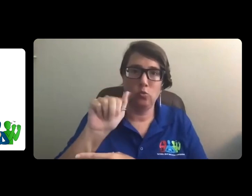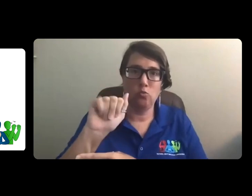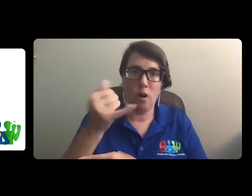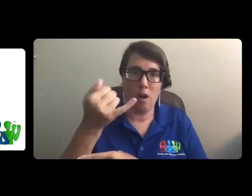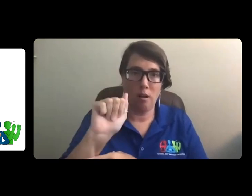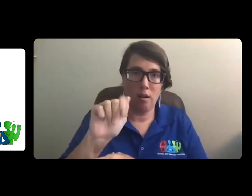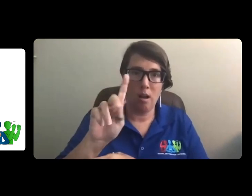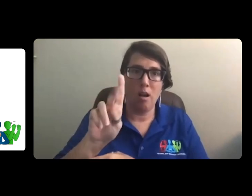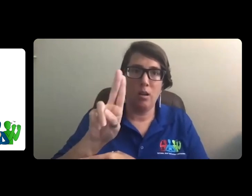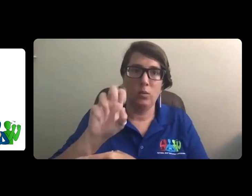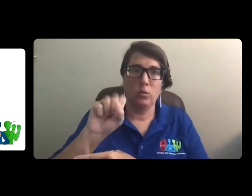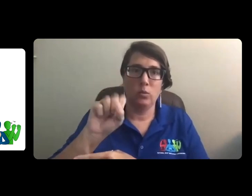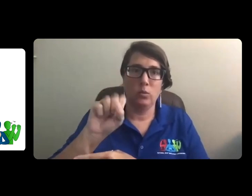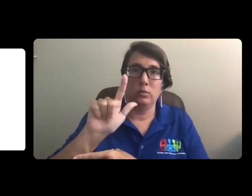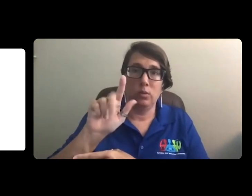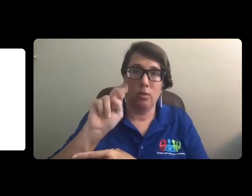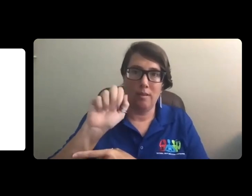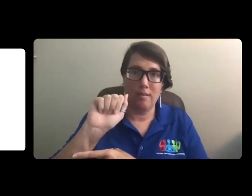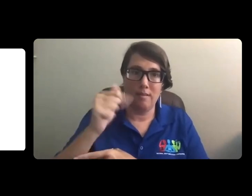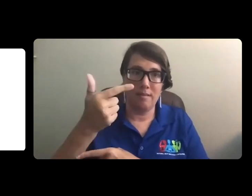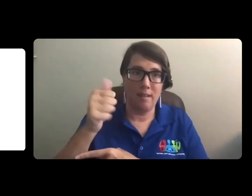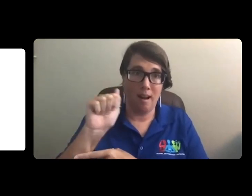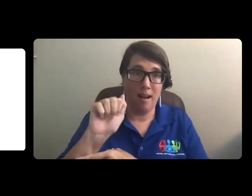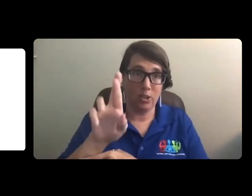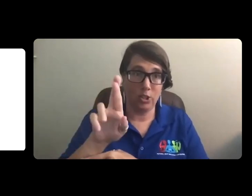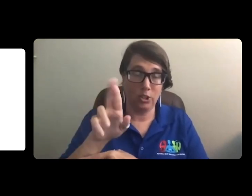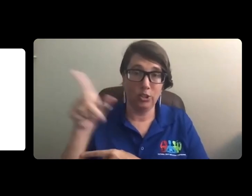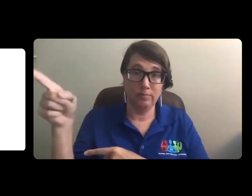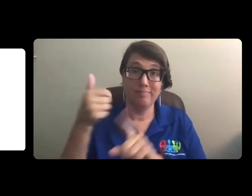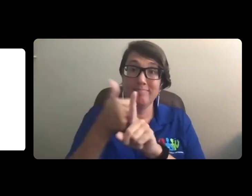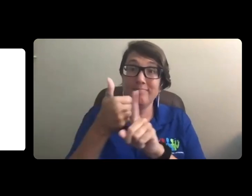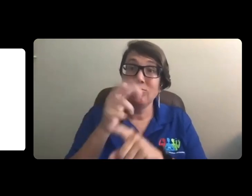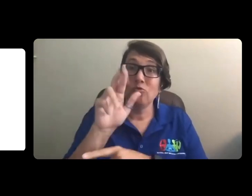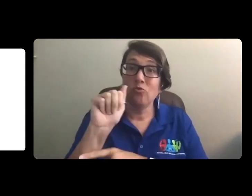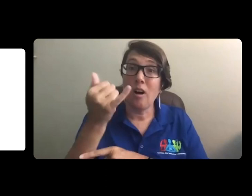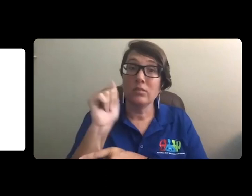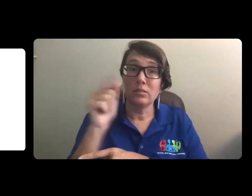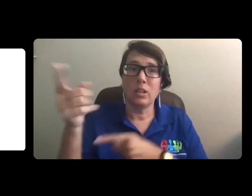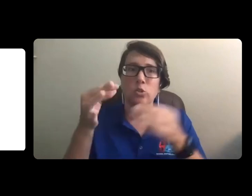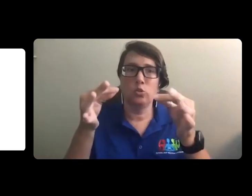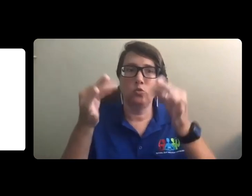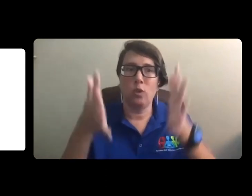I would like at this point to introduce Raja Kushalnagar.